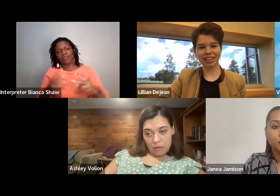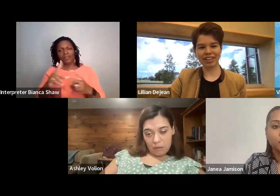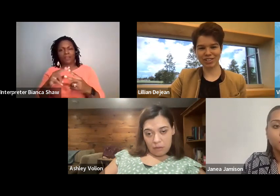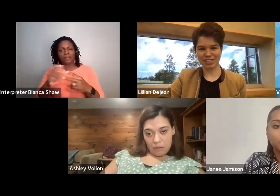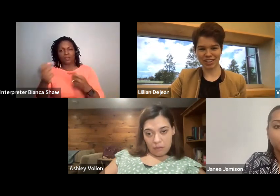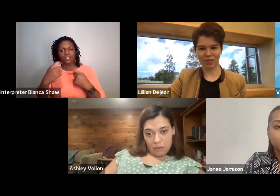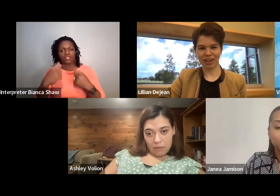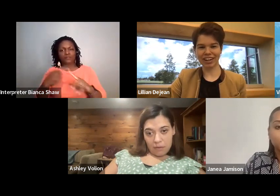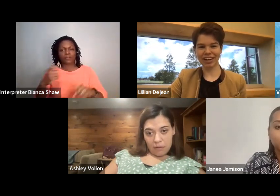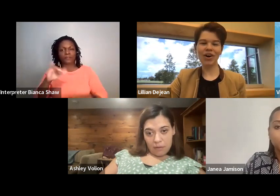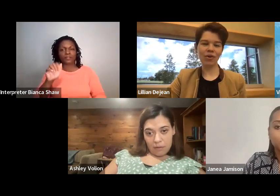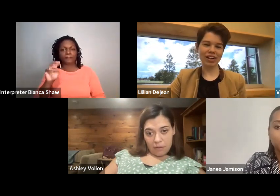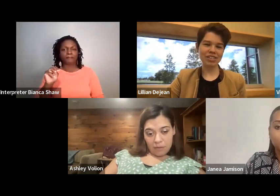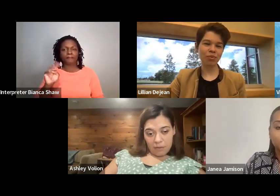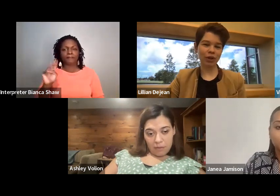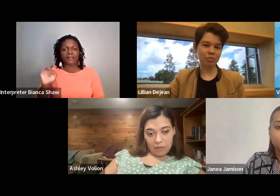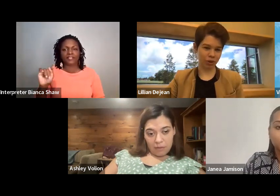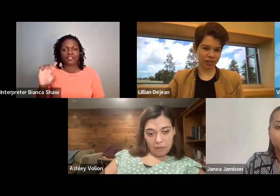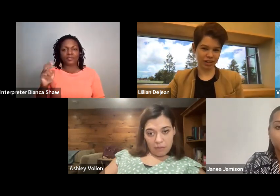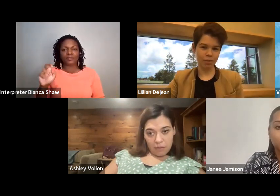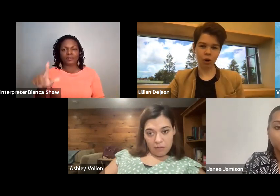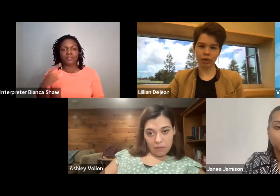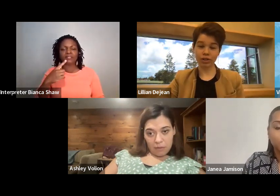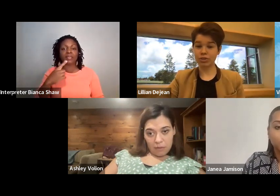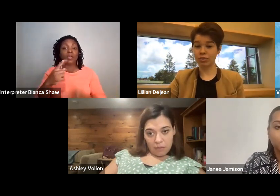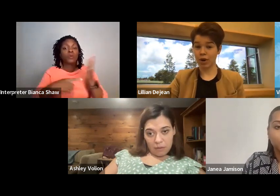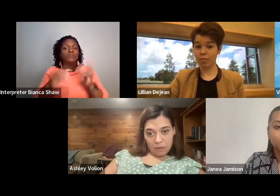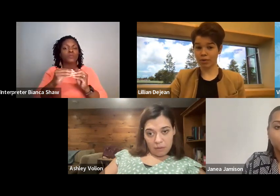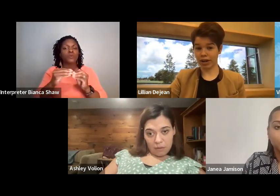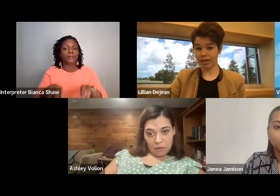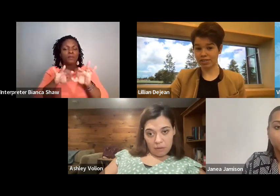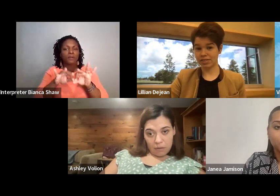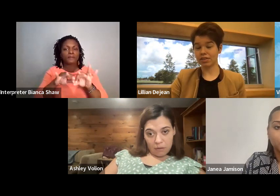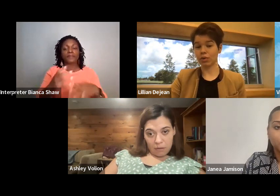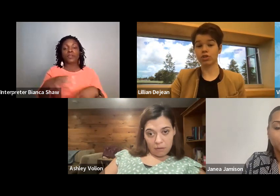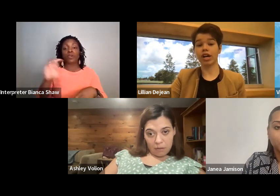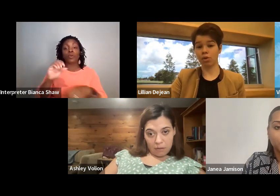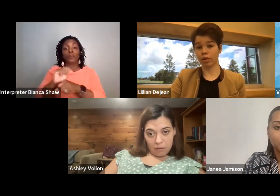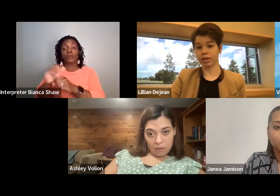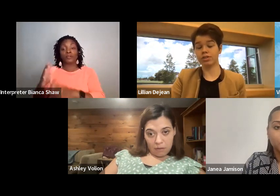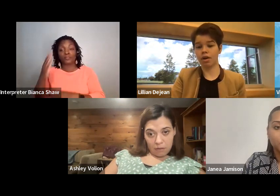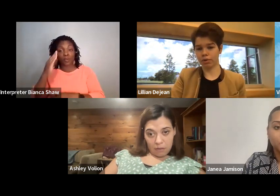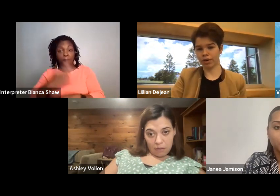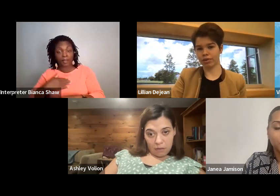But this is a really interesting one. What is more important co-workers who know my rights or train poll workers.